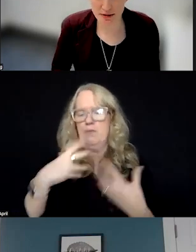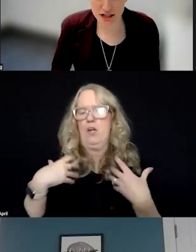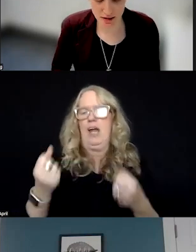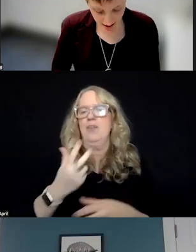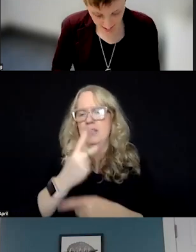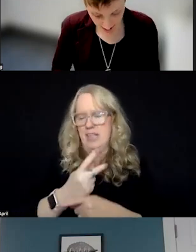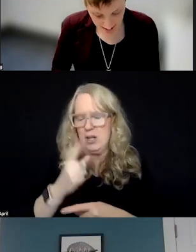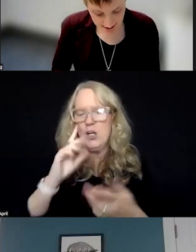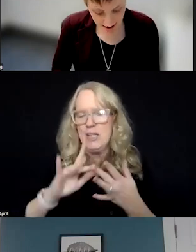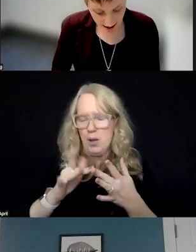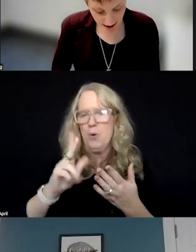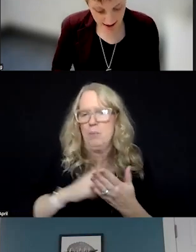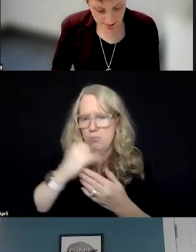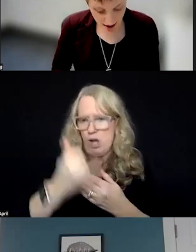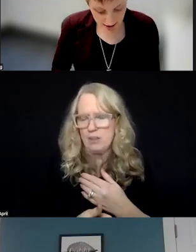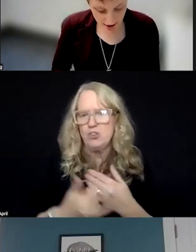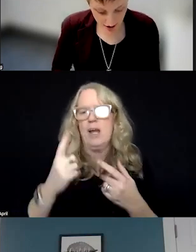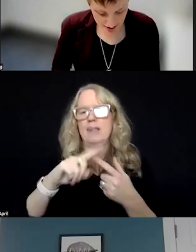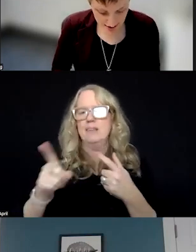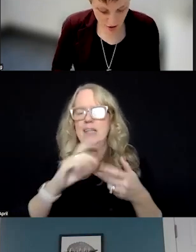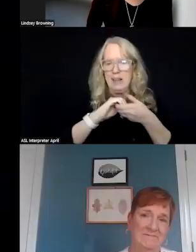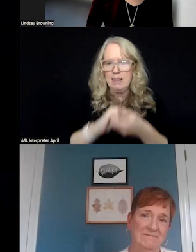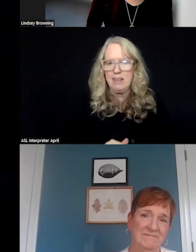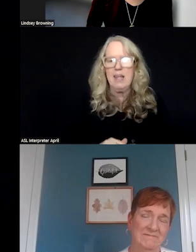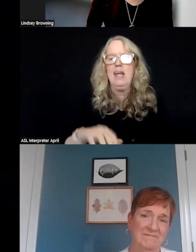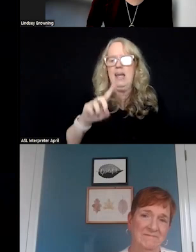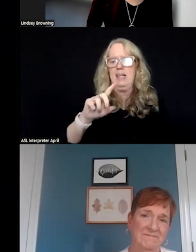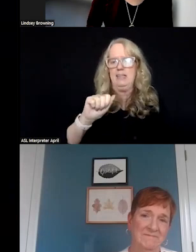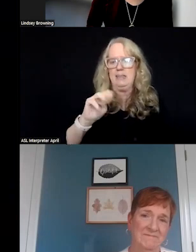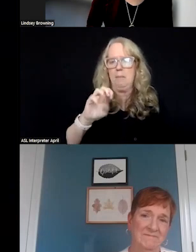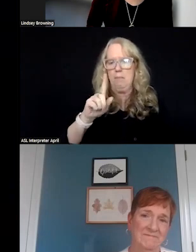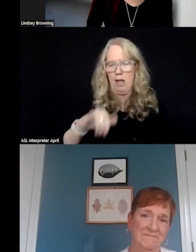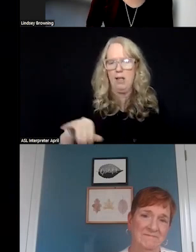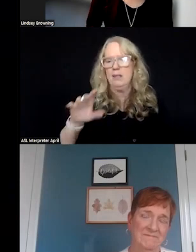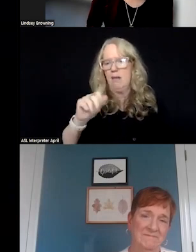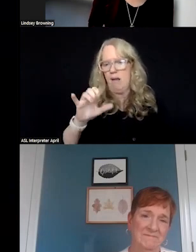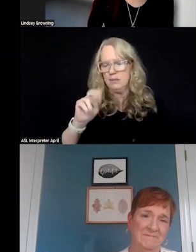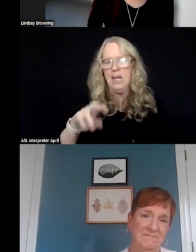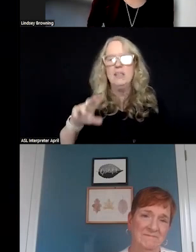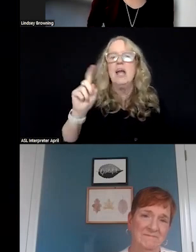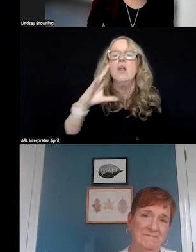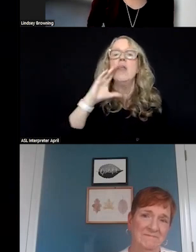MANAGEMENT ALLIANCE AND DAMALI WHO IS THE SENIOR ADVISOR AT